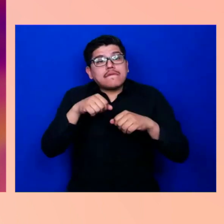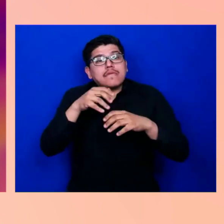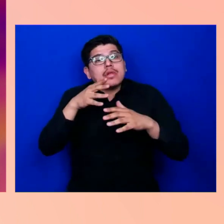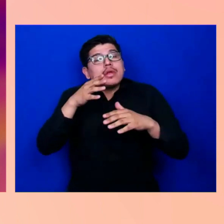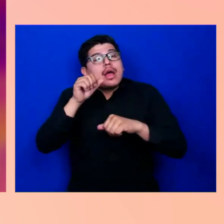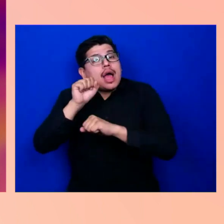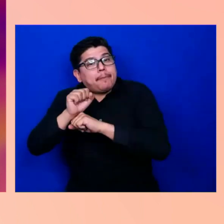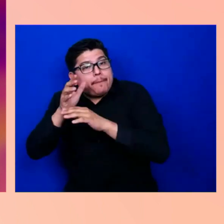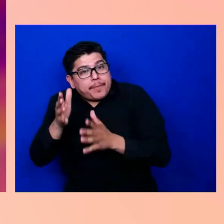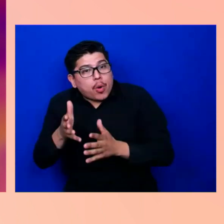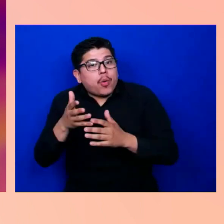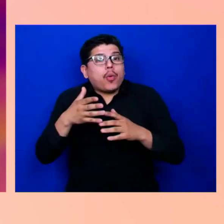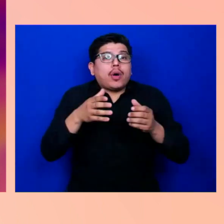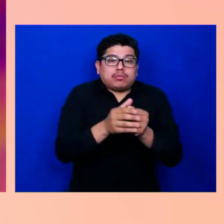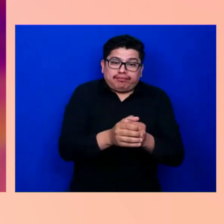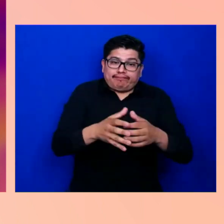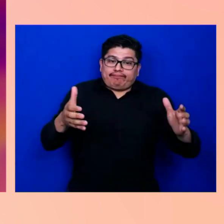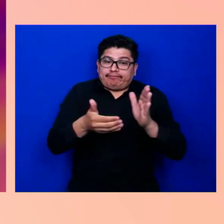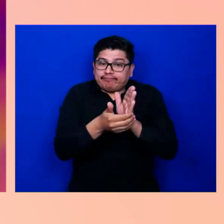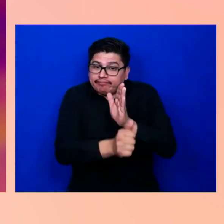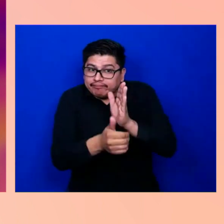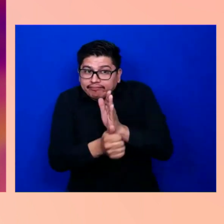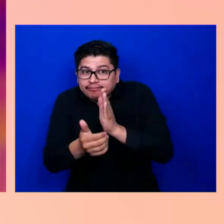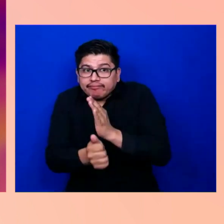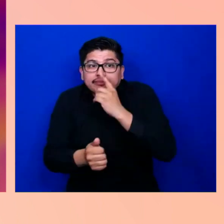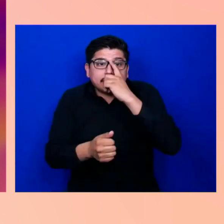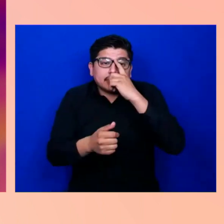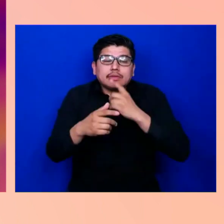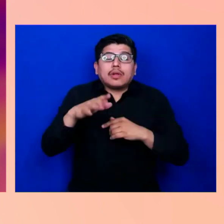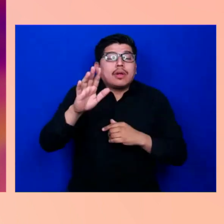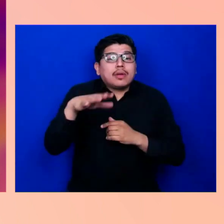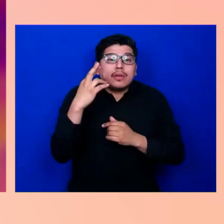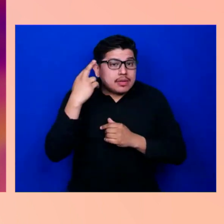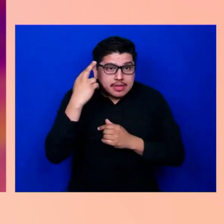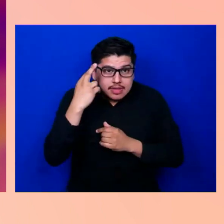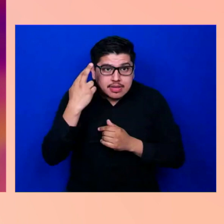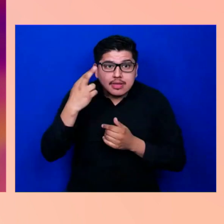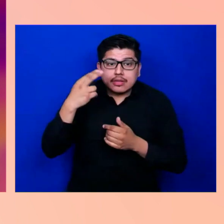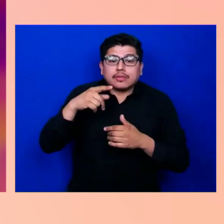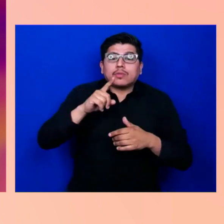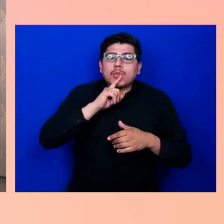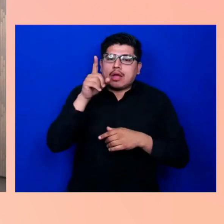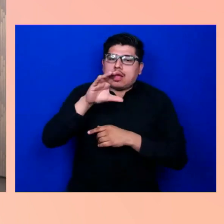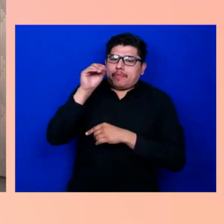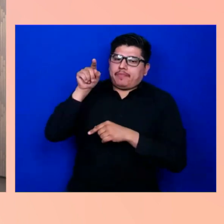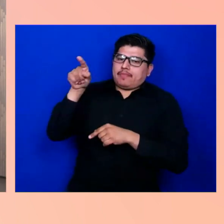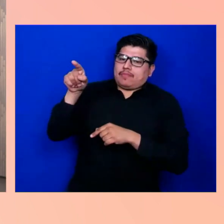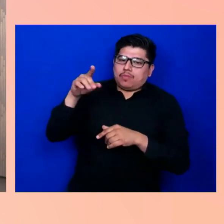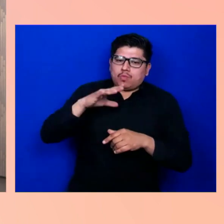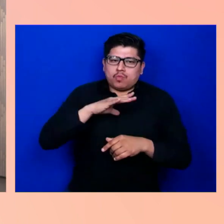on how neuroinclusive they are. Yeah, I really appreciate that response and the putting